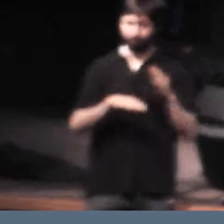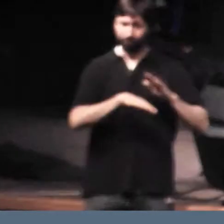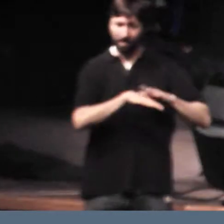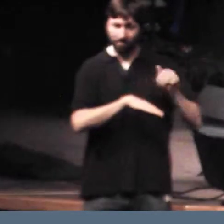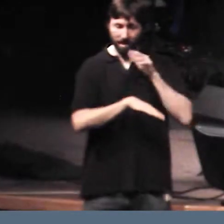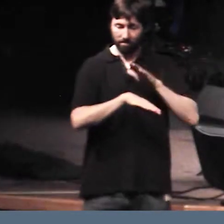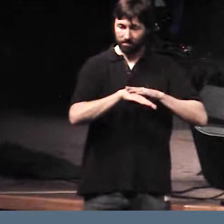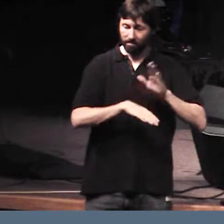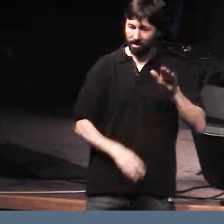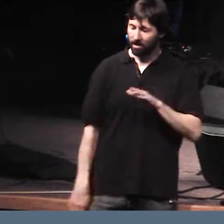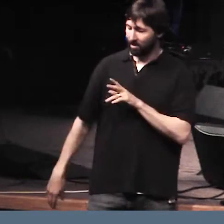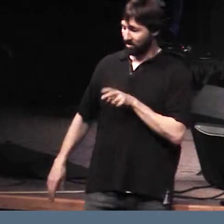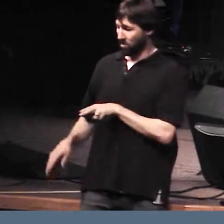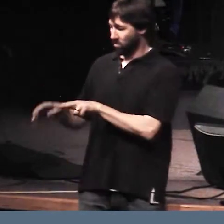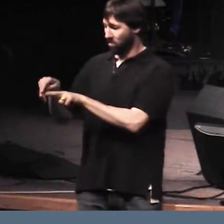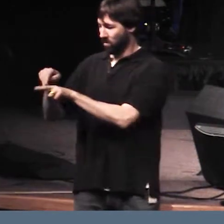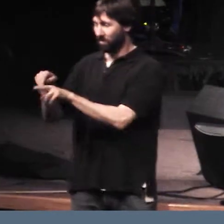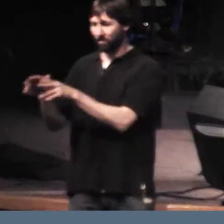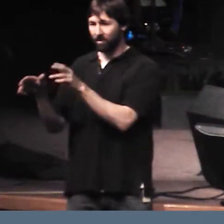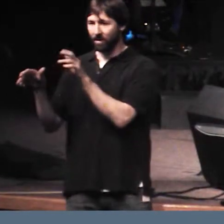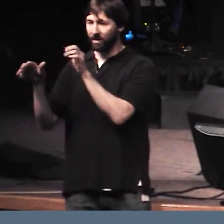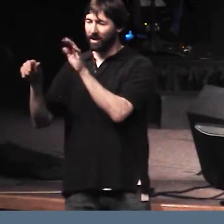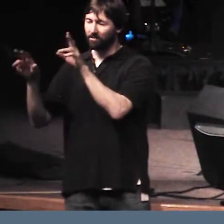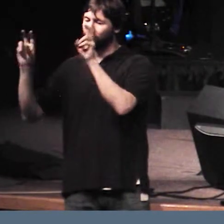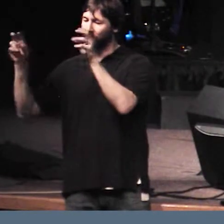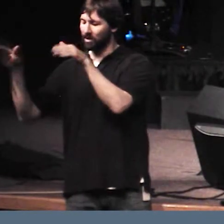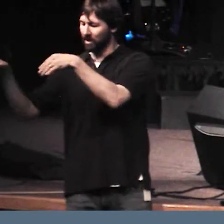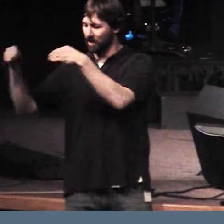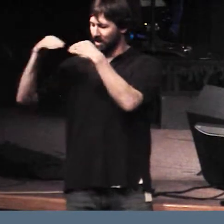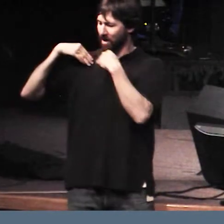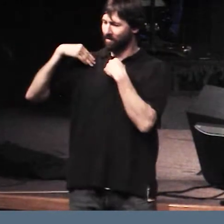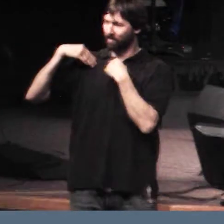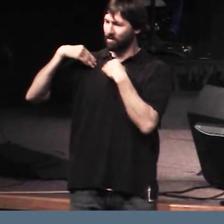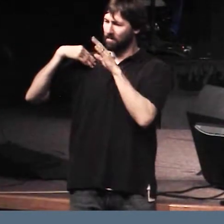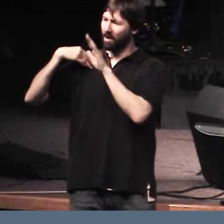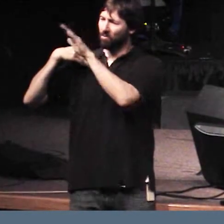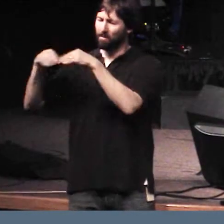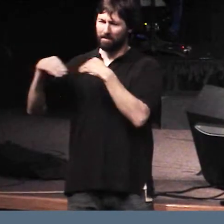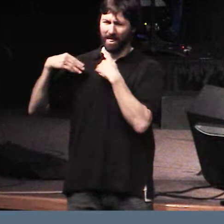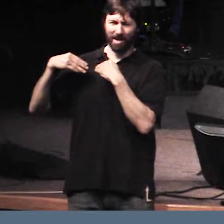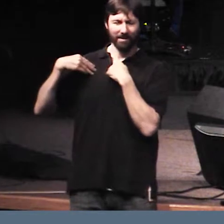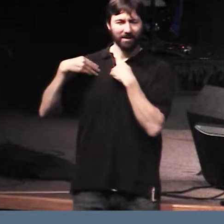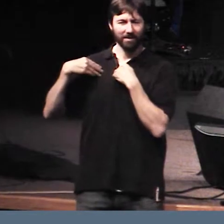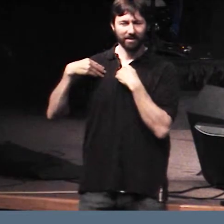Boaz, can I be can i be covered by your can I be covered by your blanket